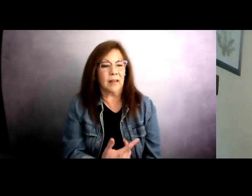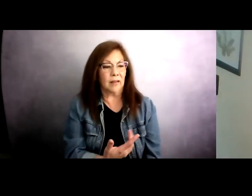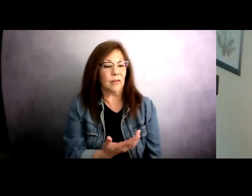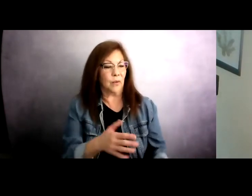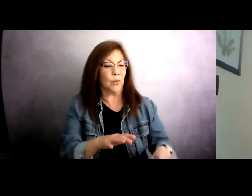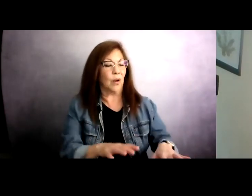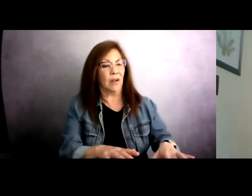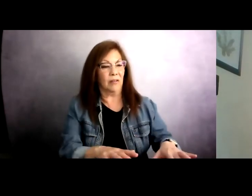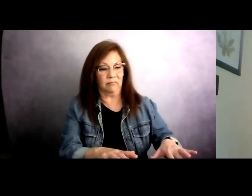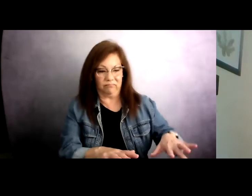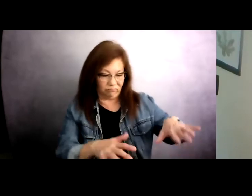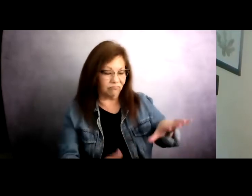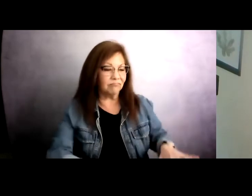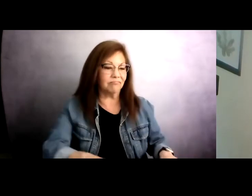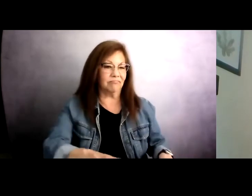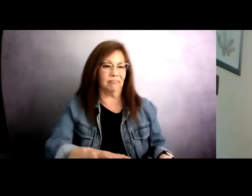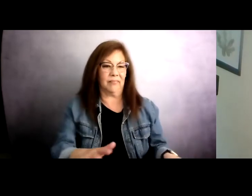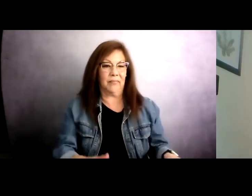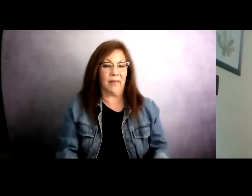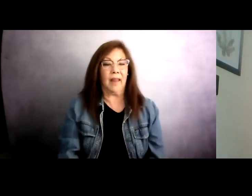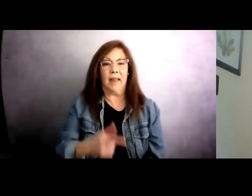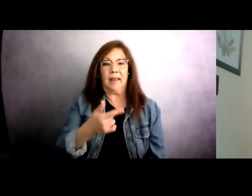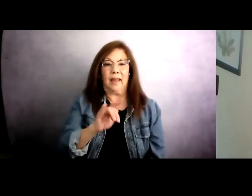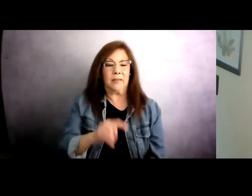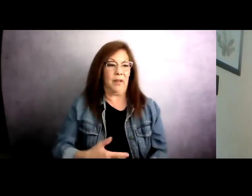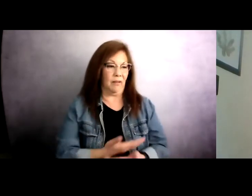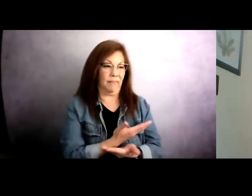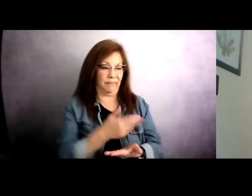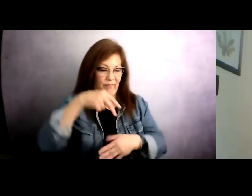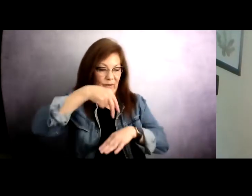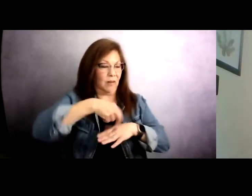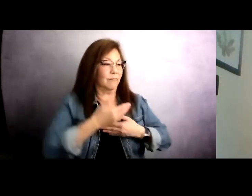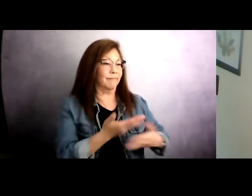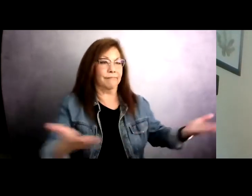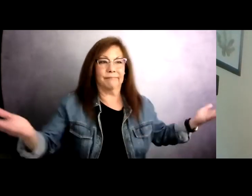Falling back this point. Gatsby held out his hands stage magician, and Daisy clapped her